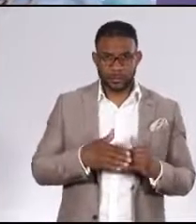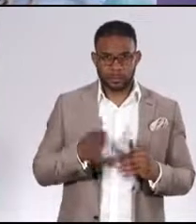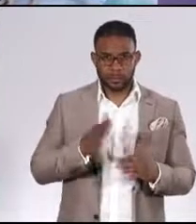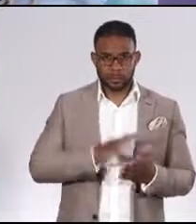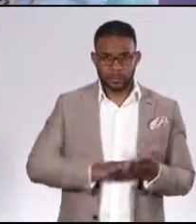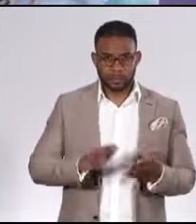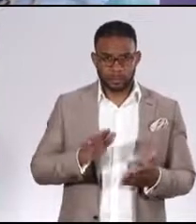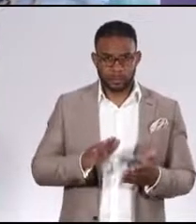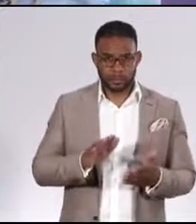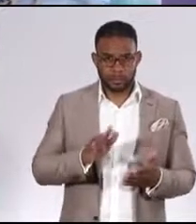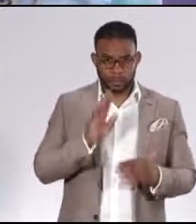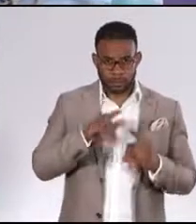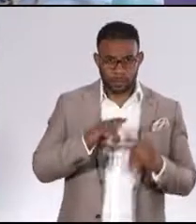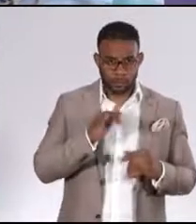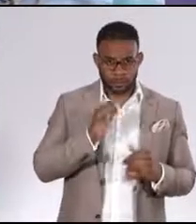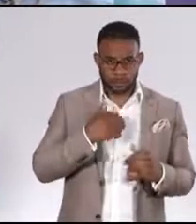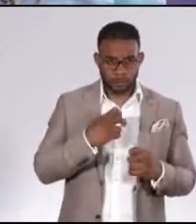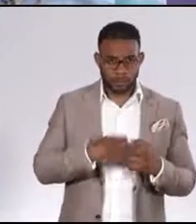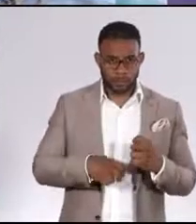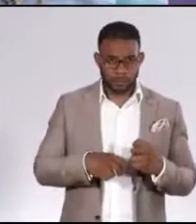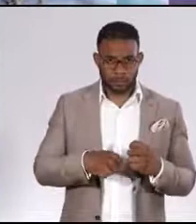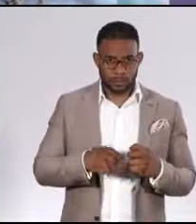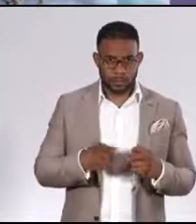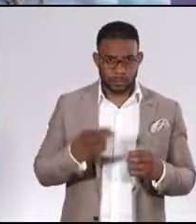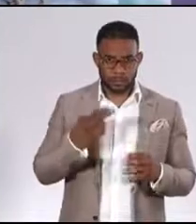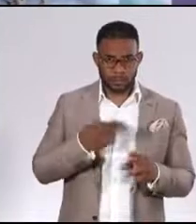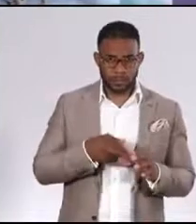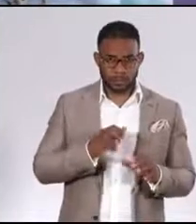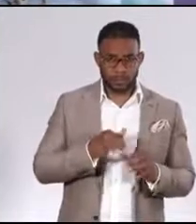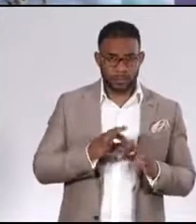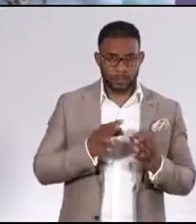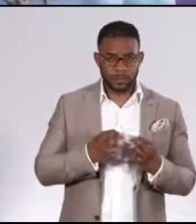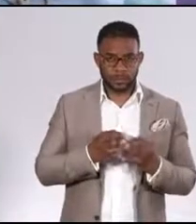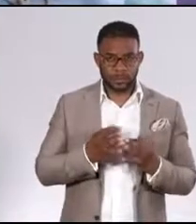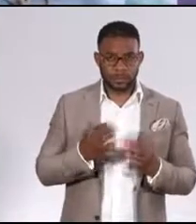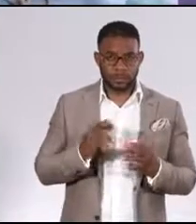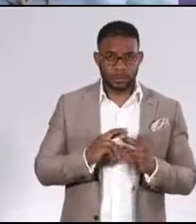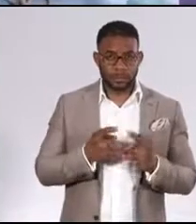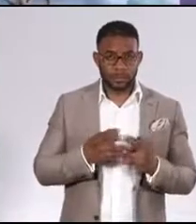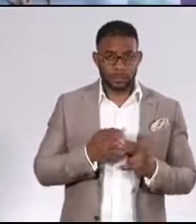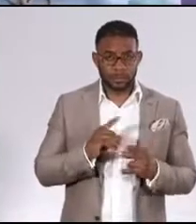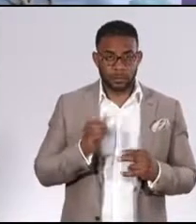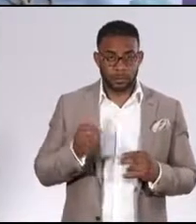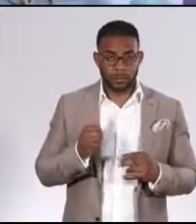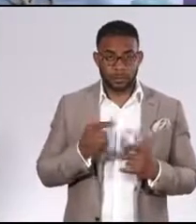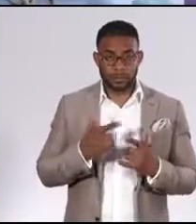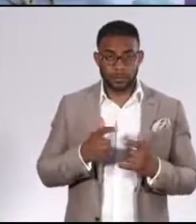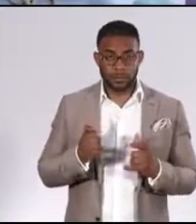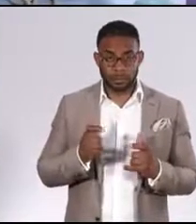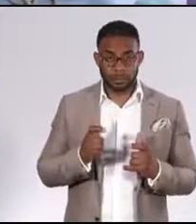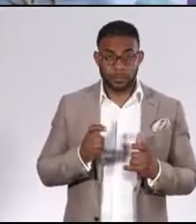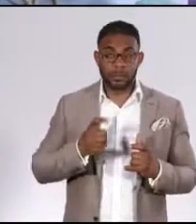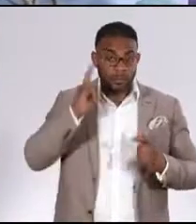I worry that it will have difficulty participating in family reunions and other large, loud family gatherings.